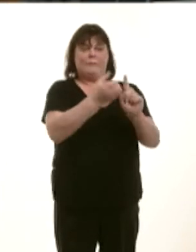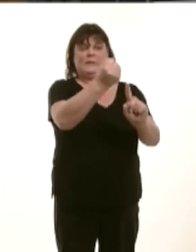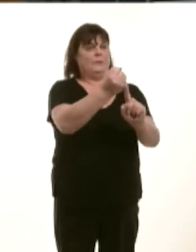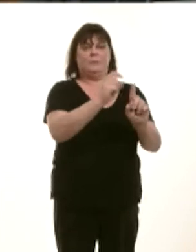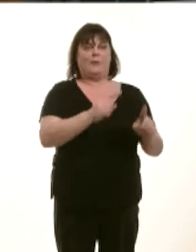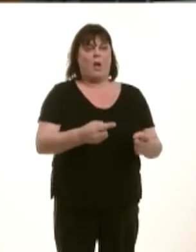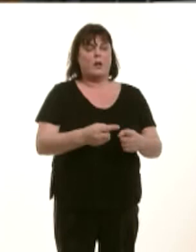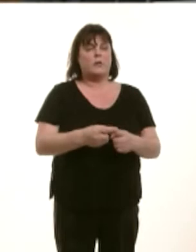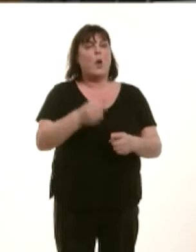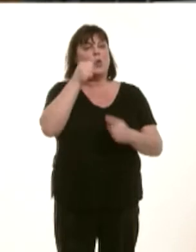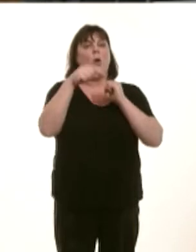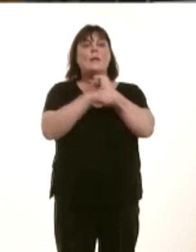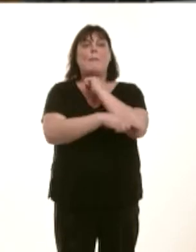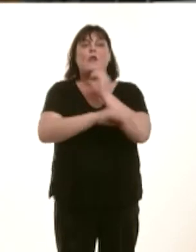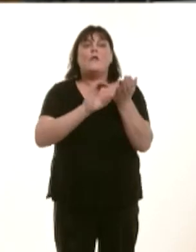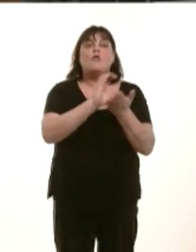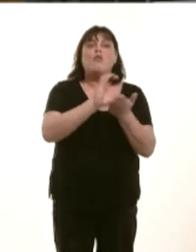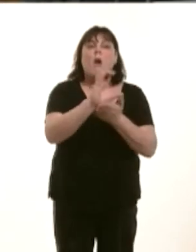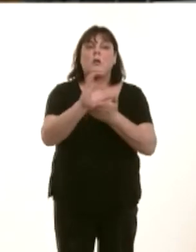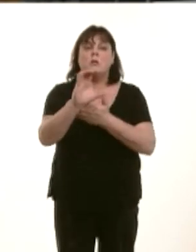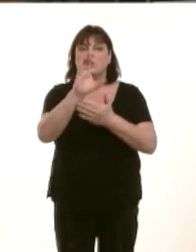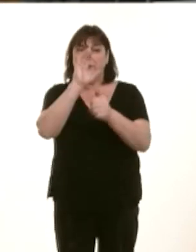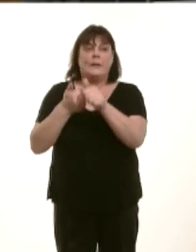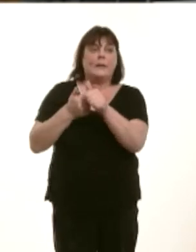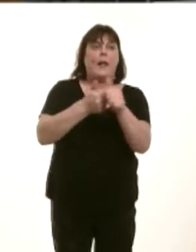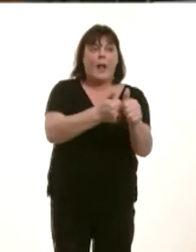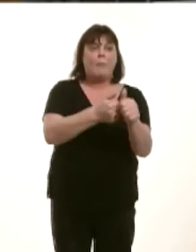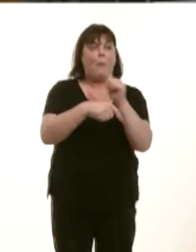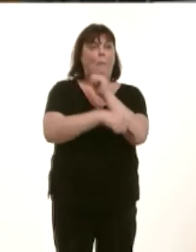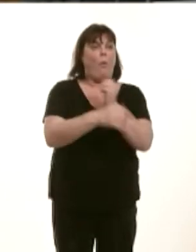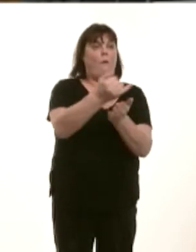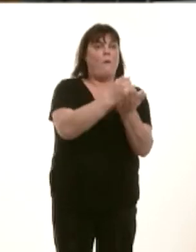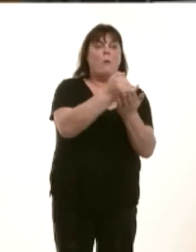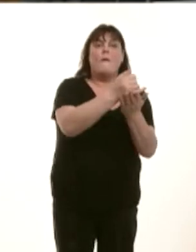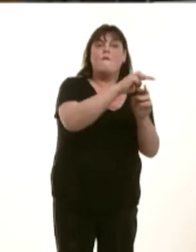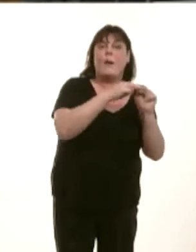deprivation grant is one area where that can help and, of course, schemes such as schools